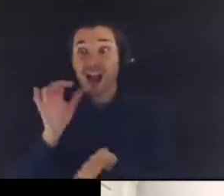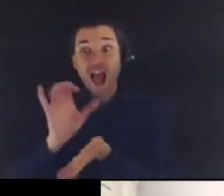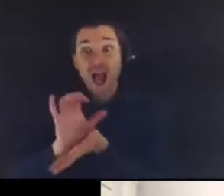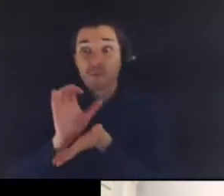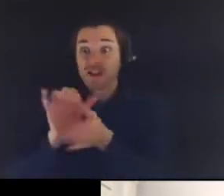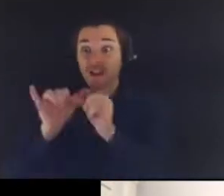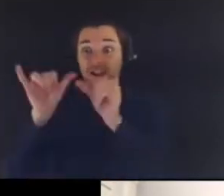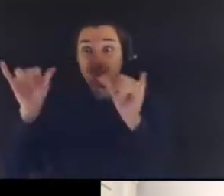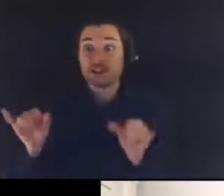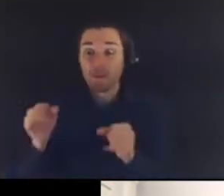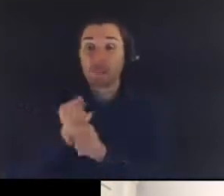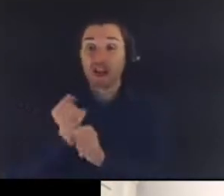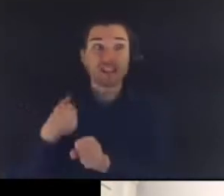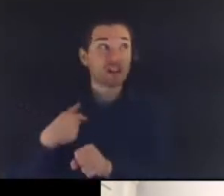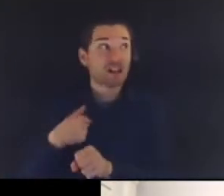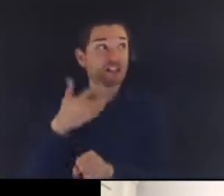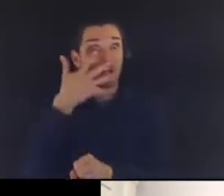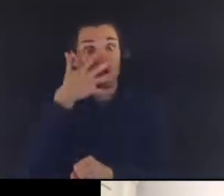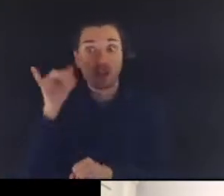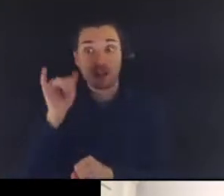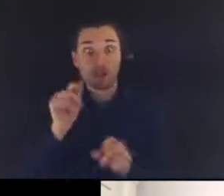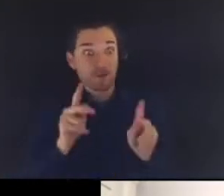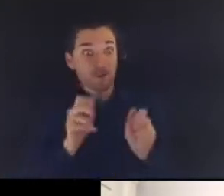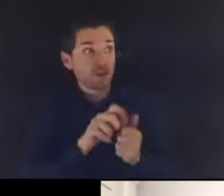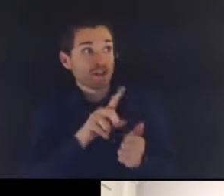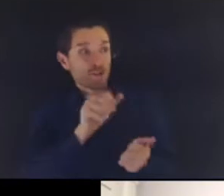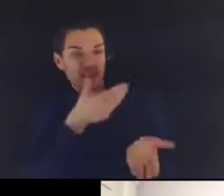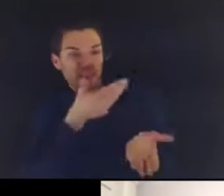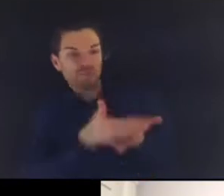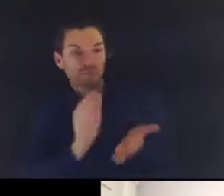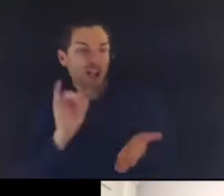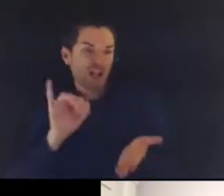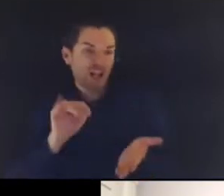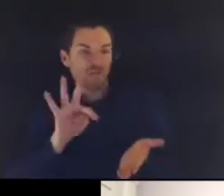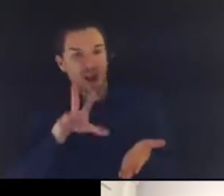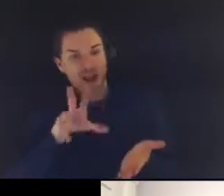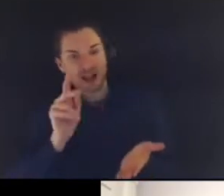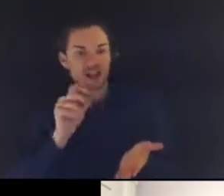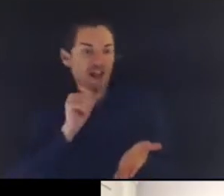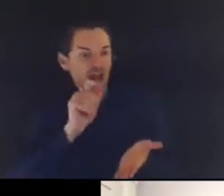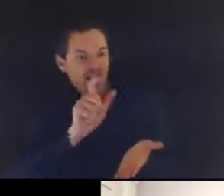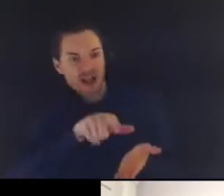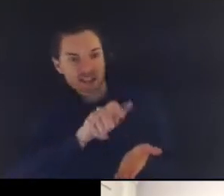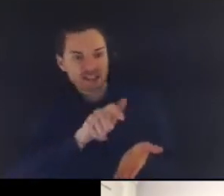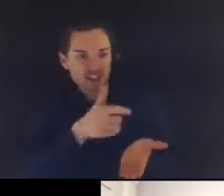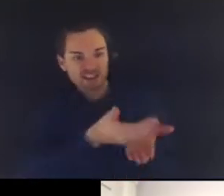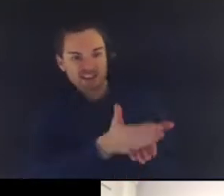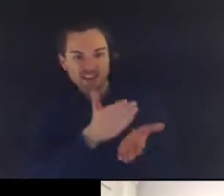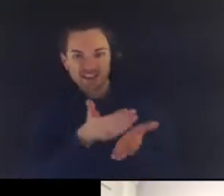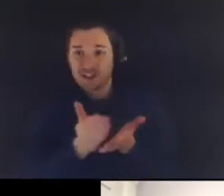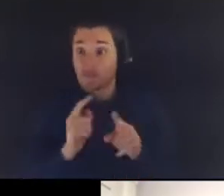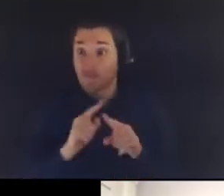with disabilities are invalid or unnecessary. And the more power we give to ourselves just